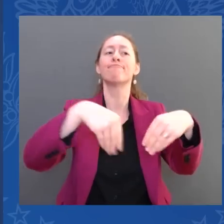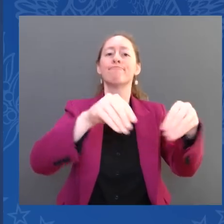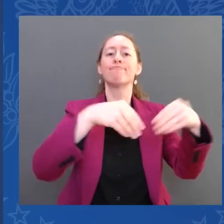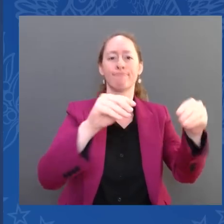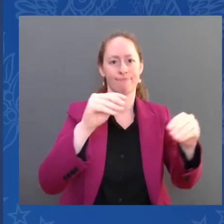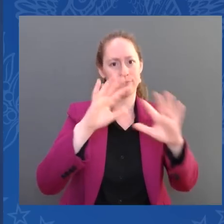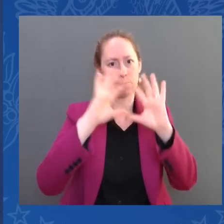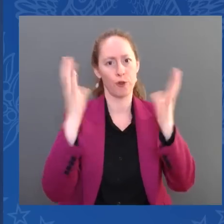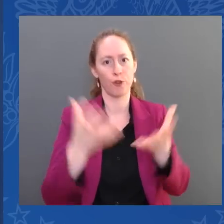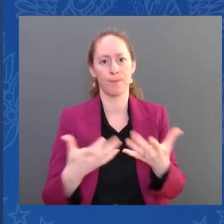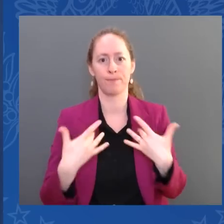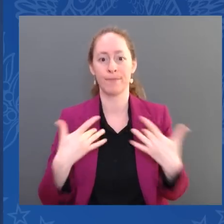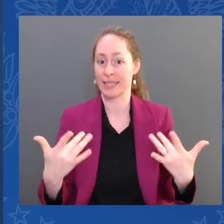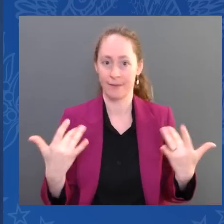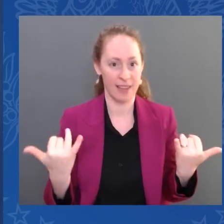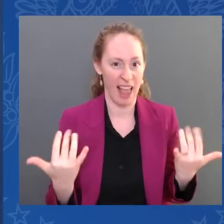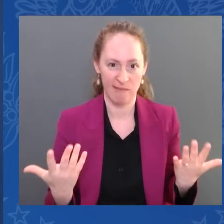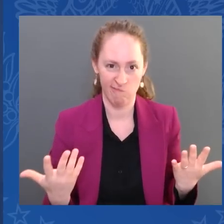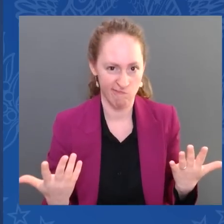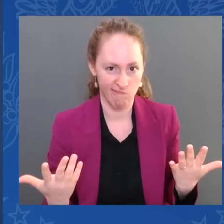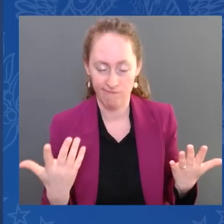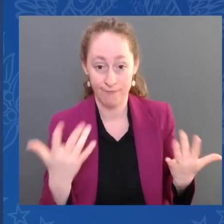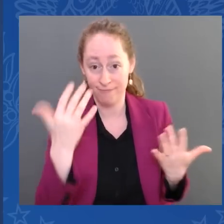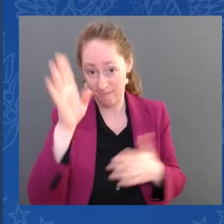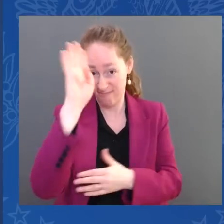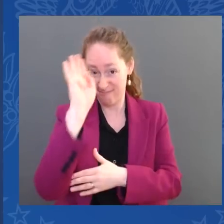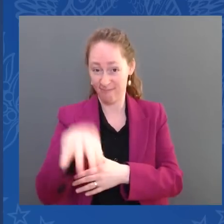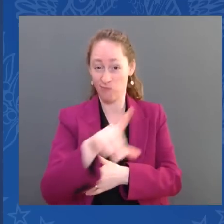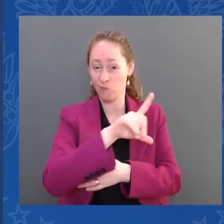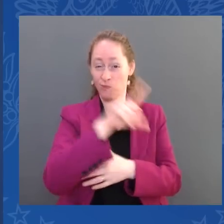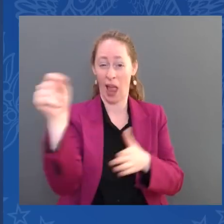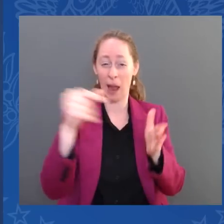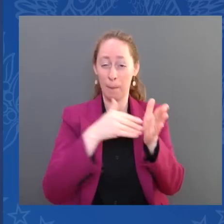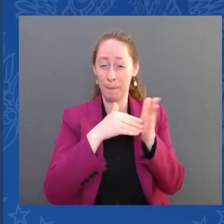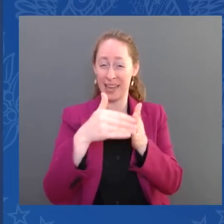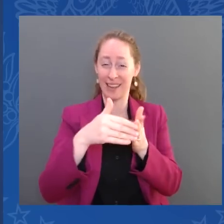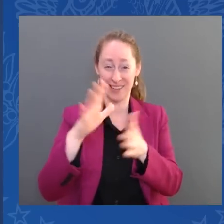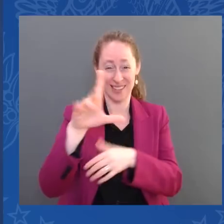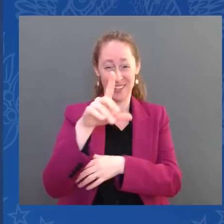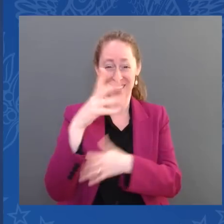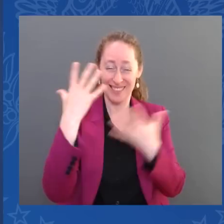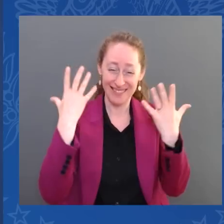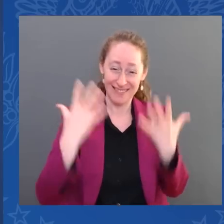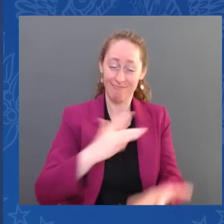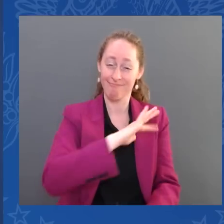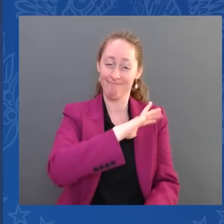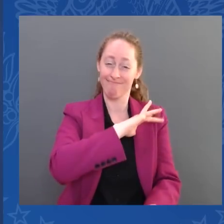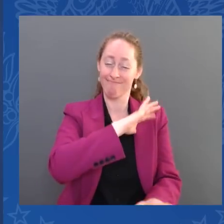and it's been in storage since the last harvest. Normally, that would have already been exported into the world market.